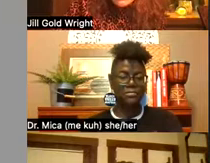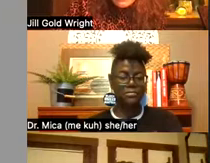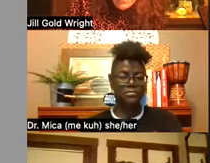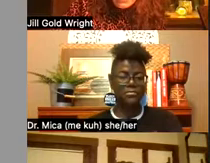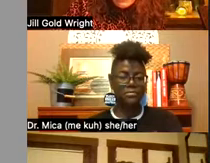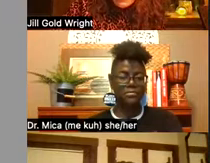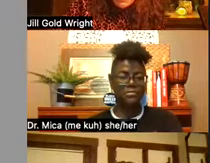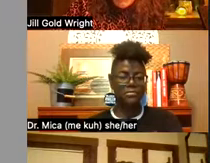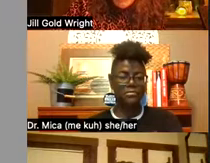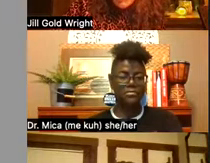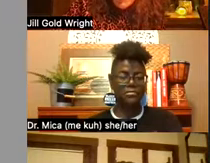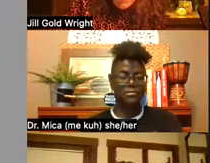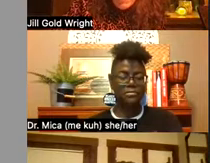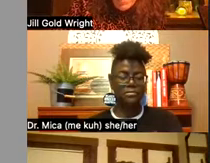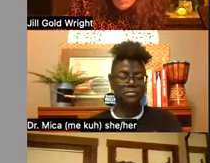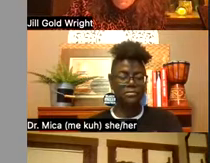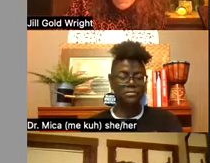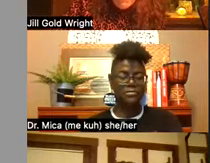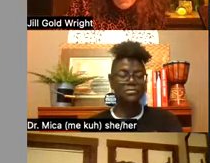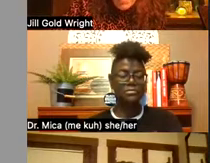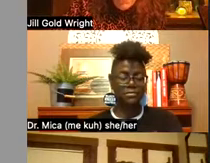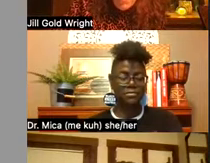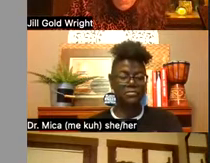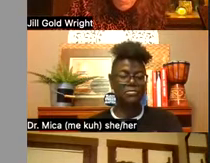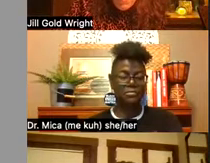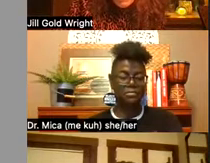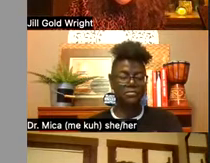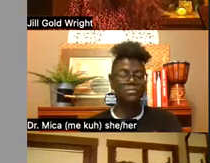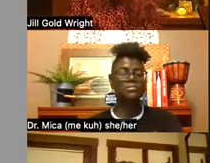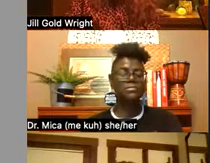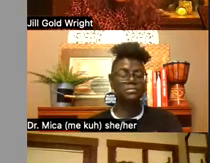these things here's the hero set Here's the other bitter herb so there's and Then this